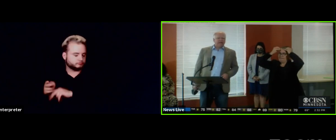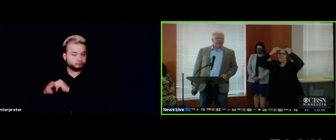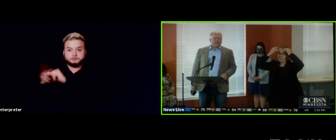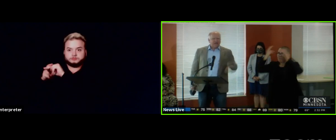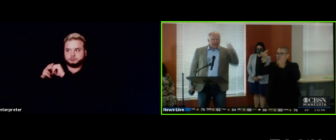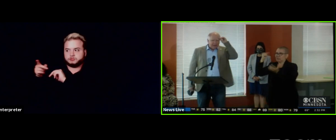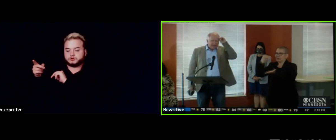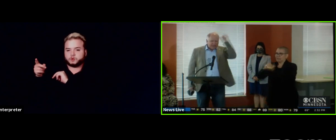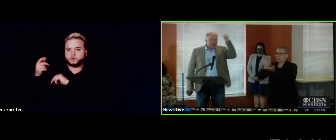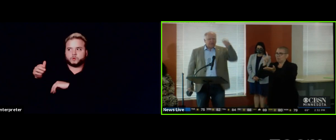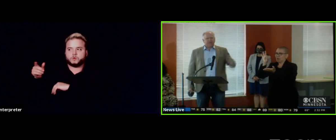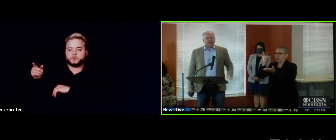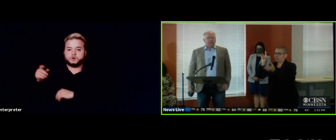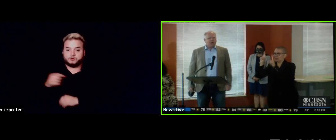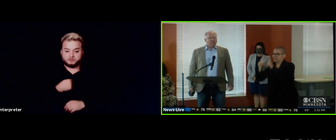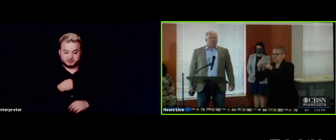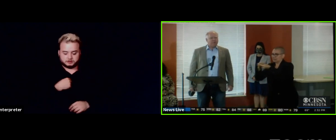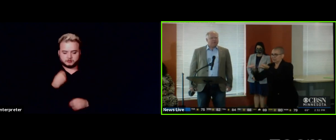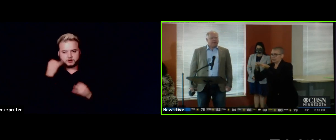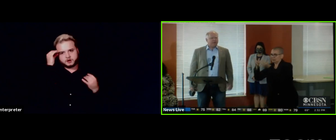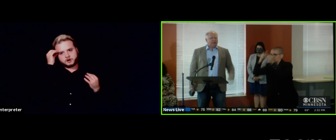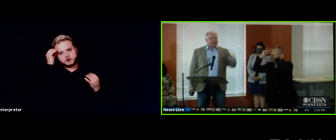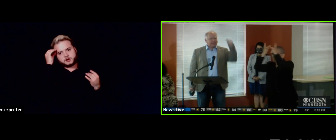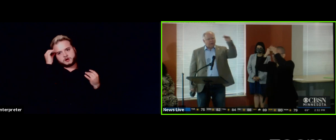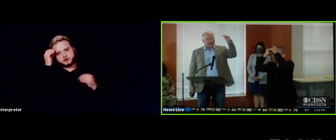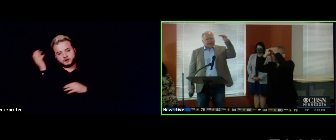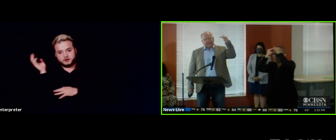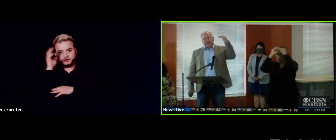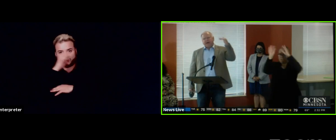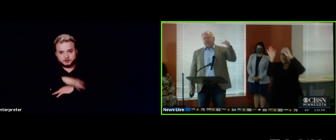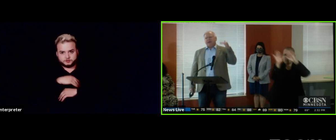Tests I'm instantly thinking what does 4% look like as I want to keep it under that